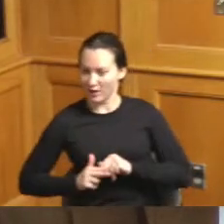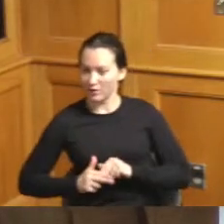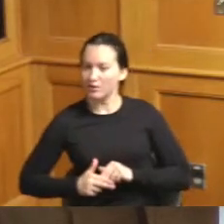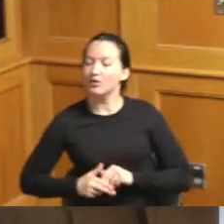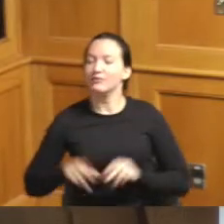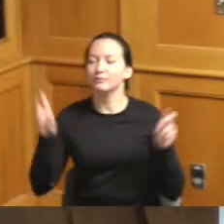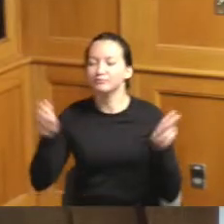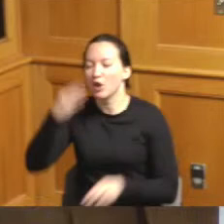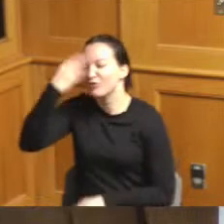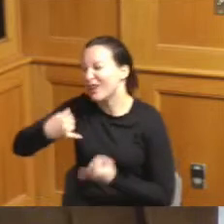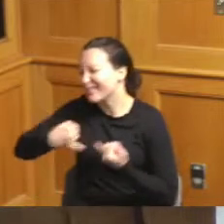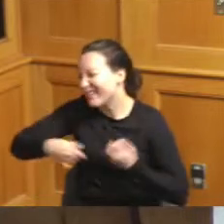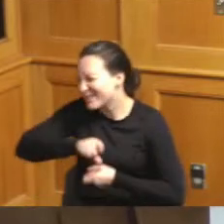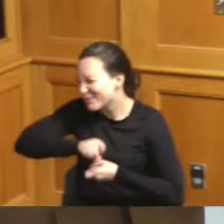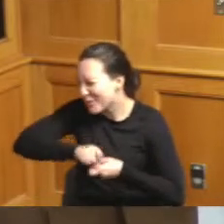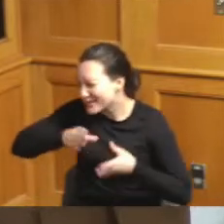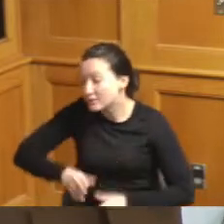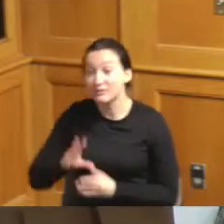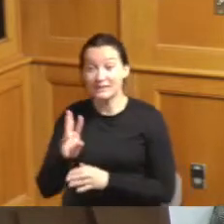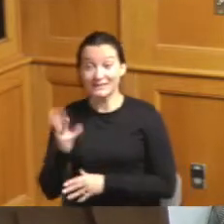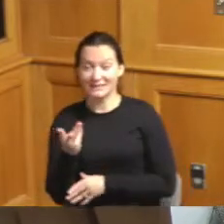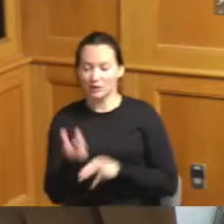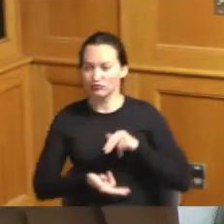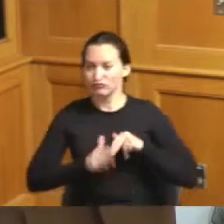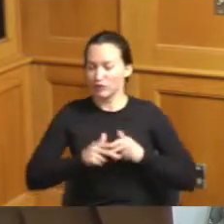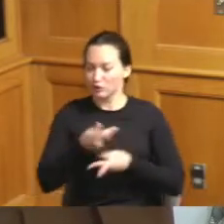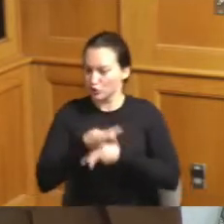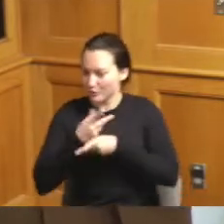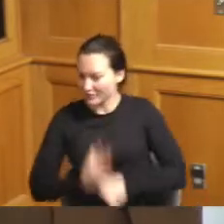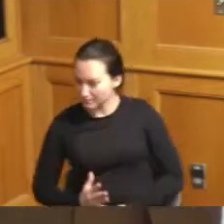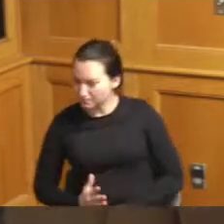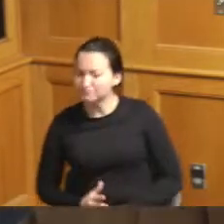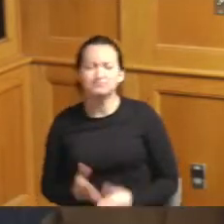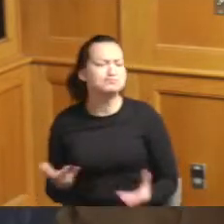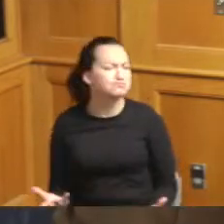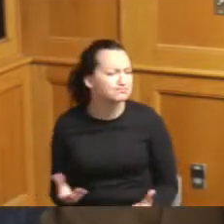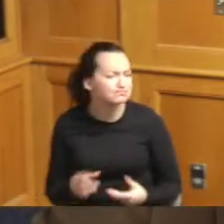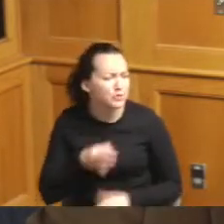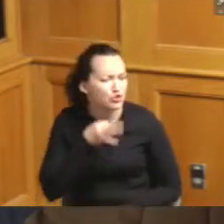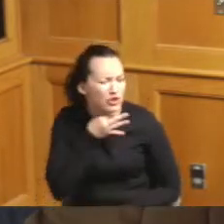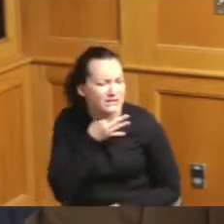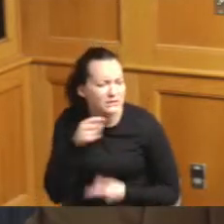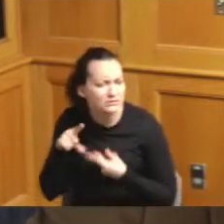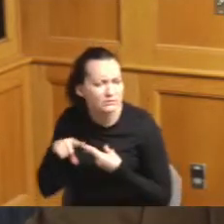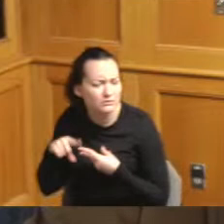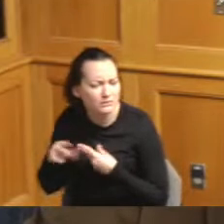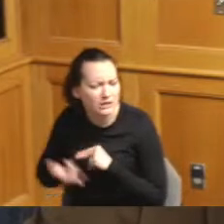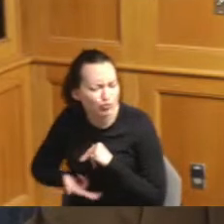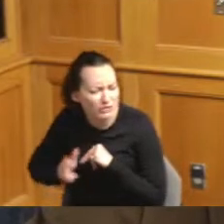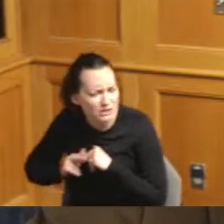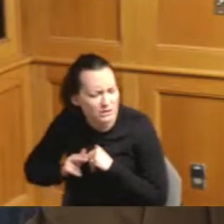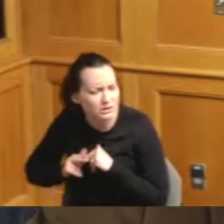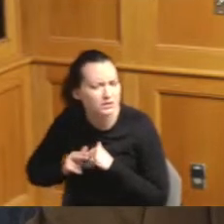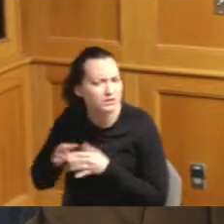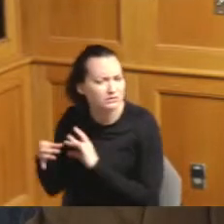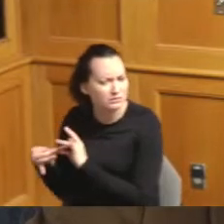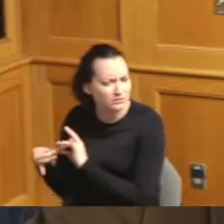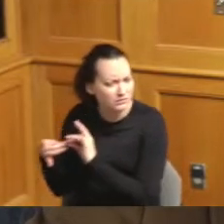employees and six dollar an hour increase for supervisors so are those increases related to